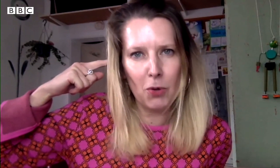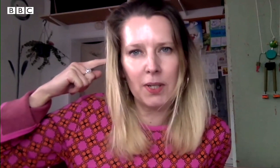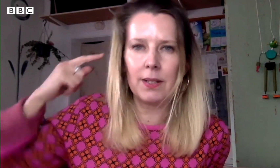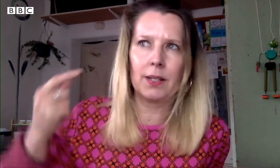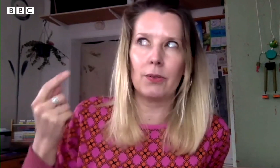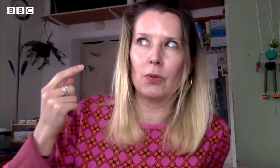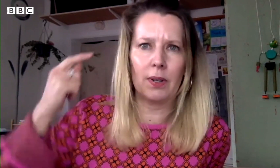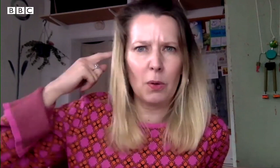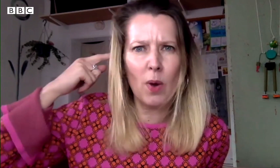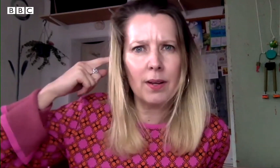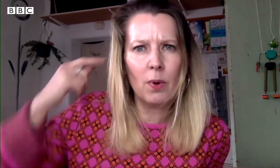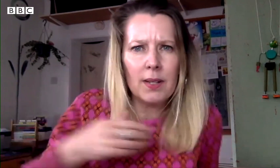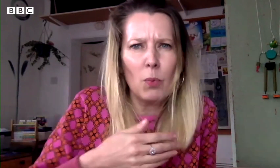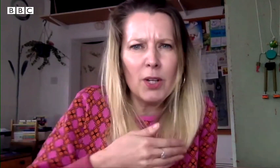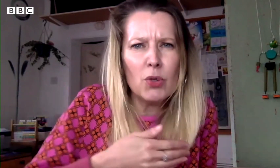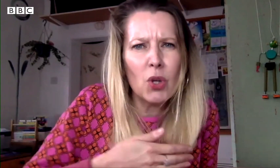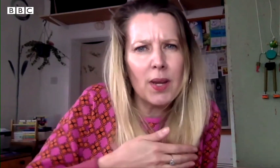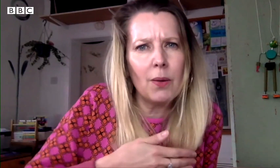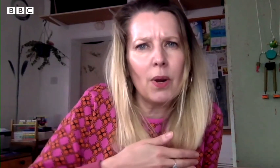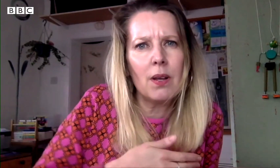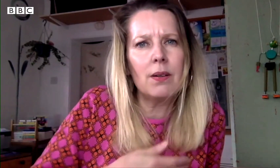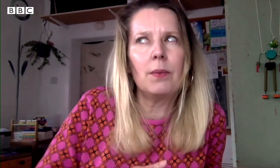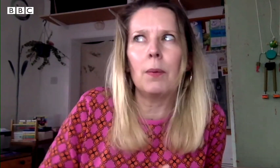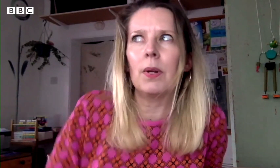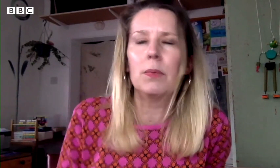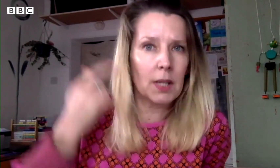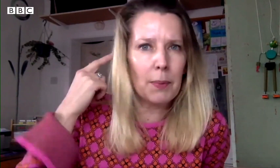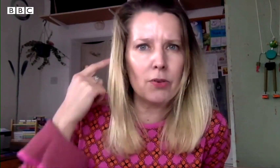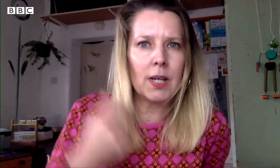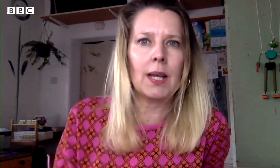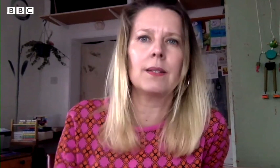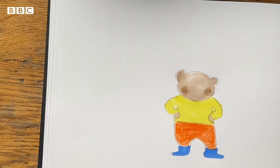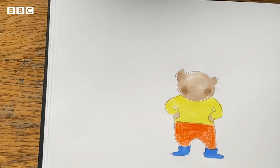and a six-year-old and they're like: 'Why do you squeak, when I cuddle you mum?' And I'm just like: 'My hearing aids.'